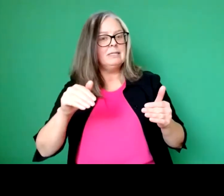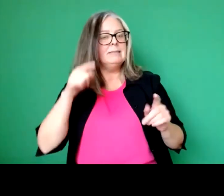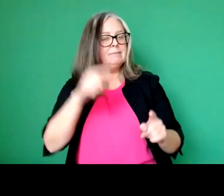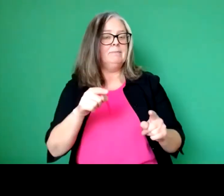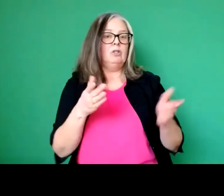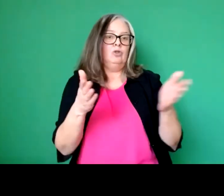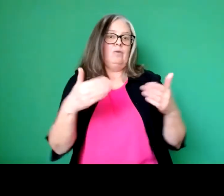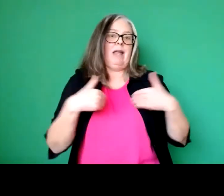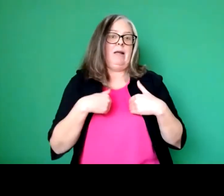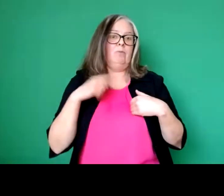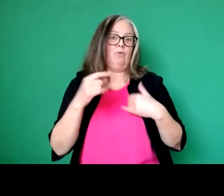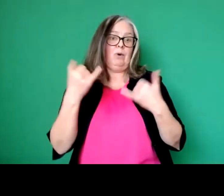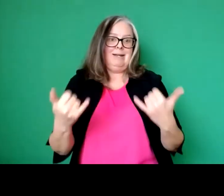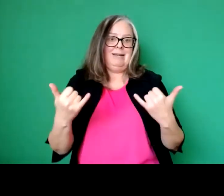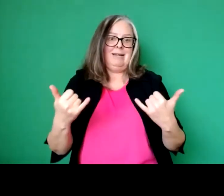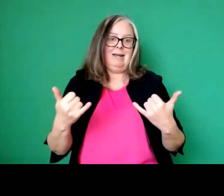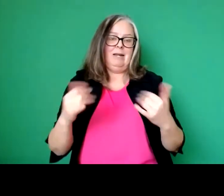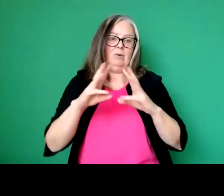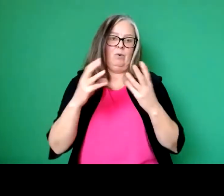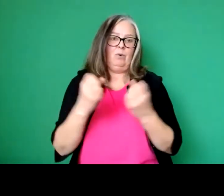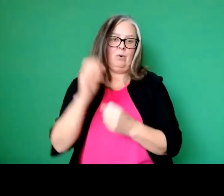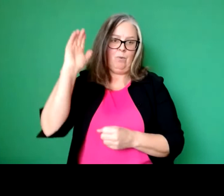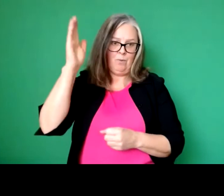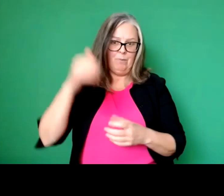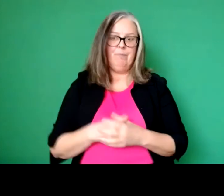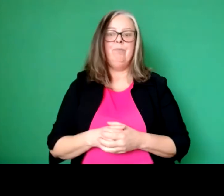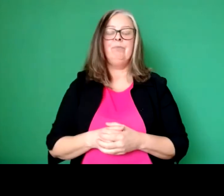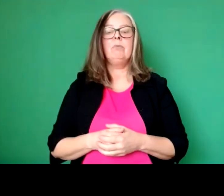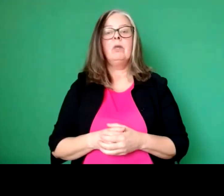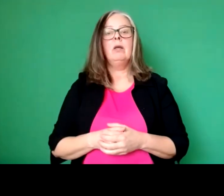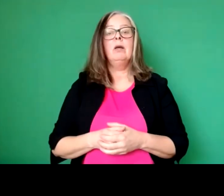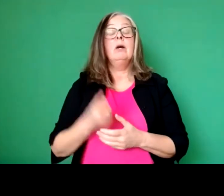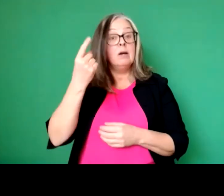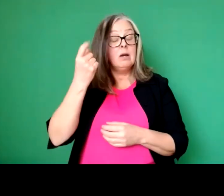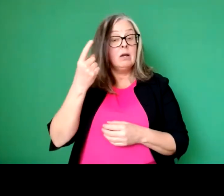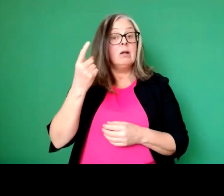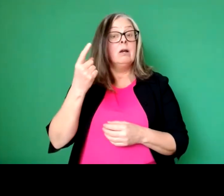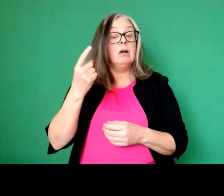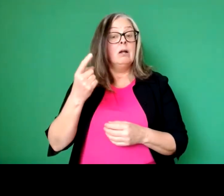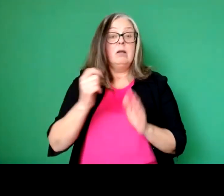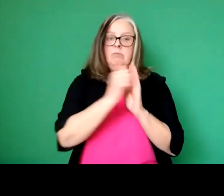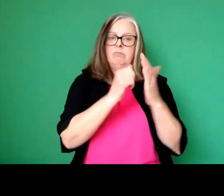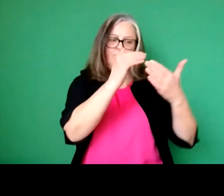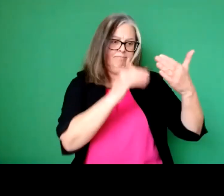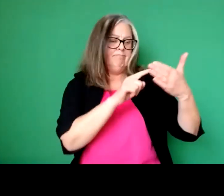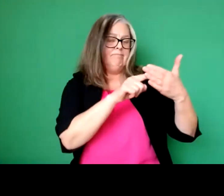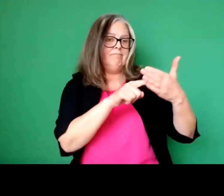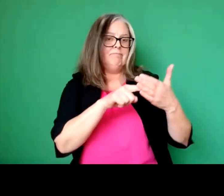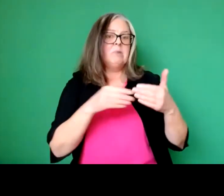for today's webinar um uh as indicated um in the agenda the next half hour or so we